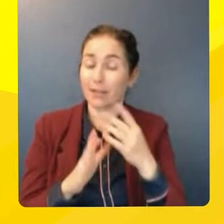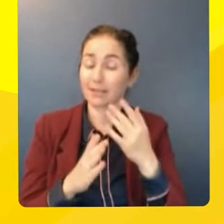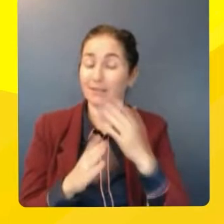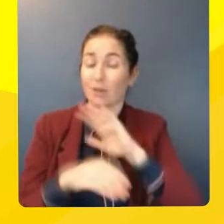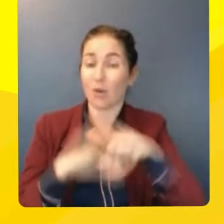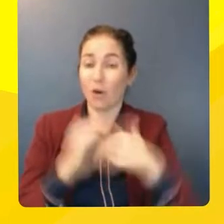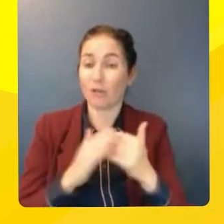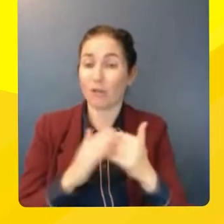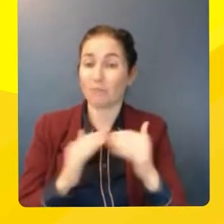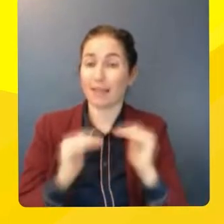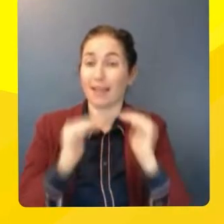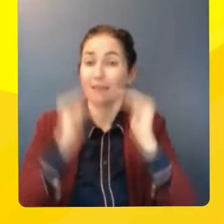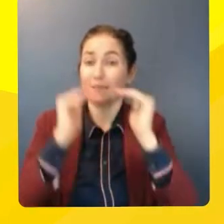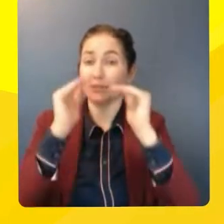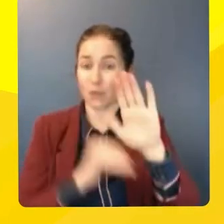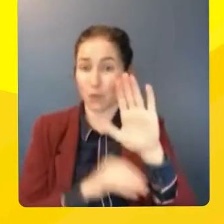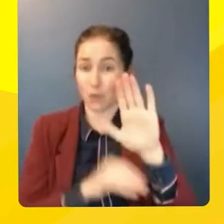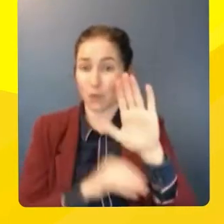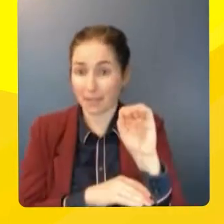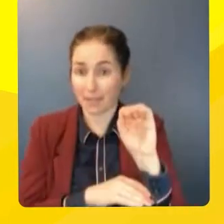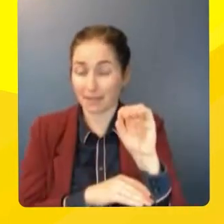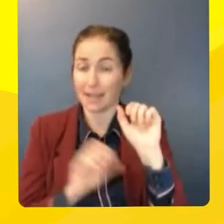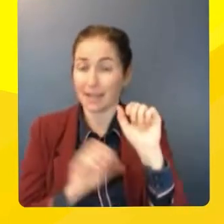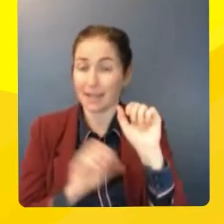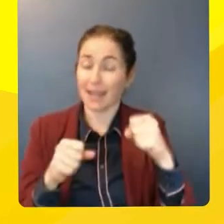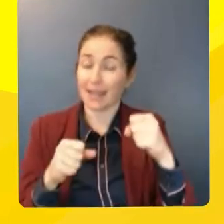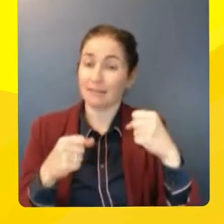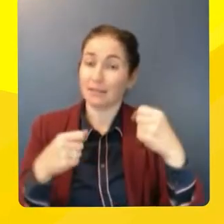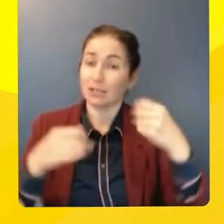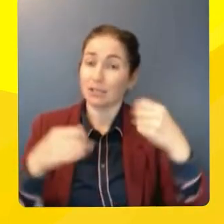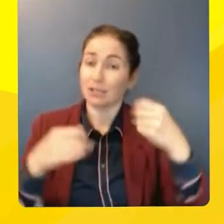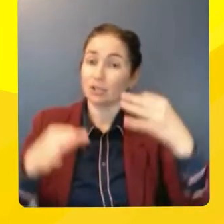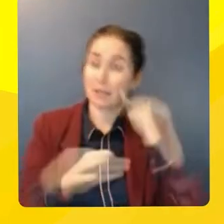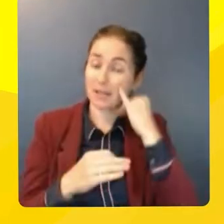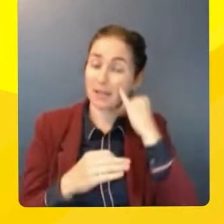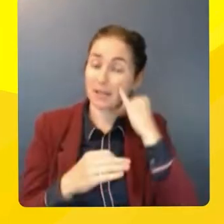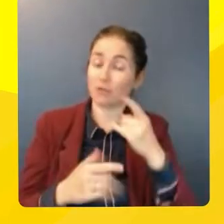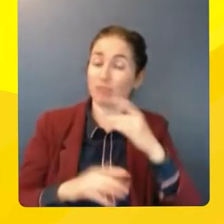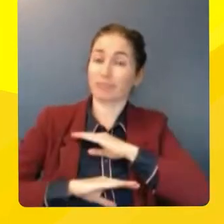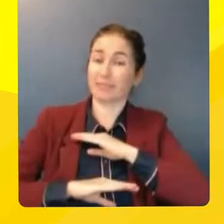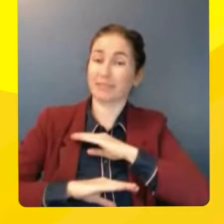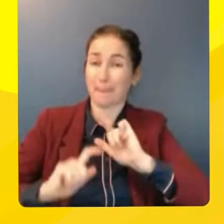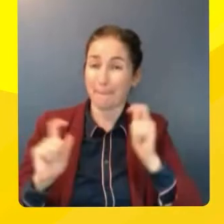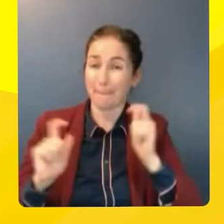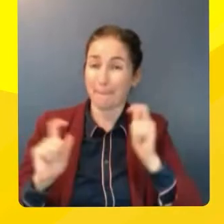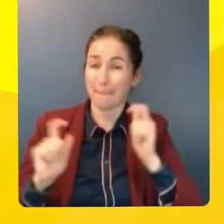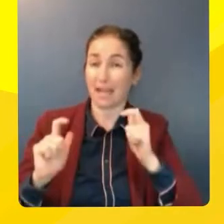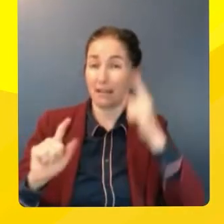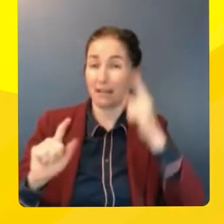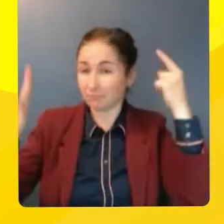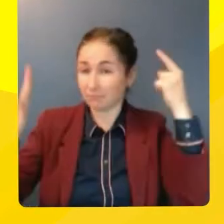company that determine whether you meet your big audacious organization-wide goals.